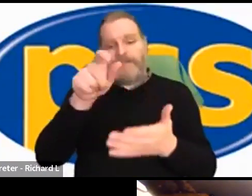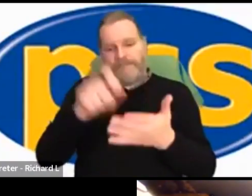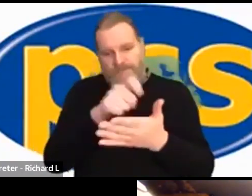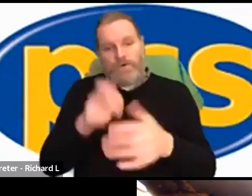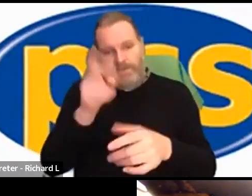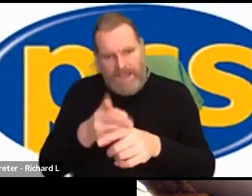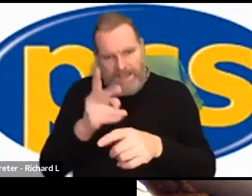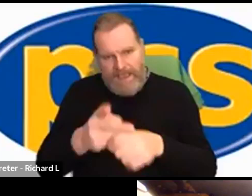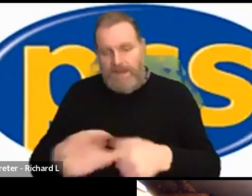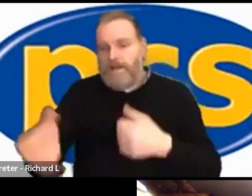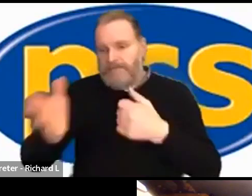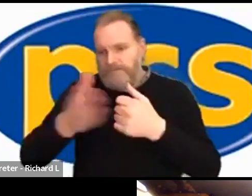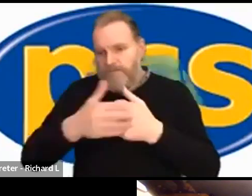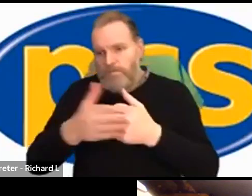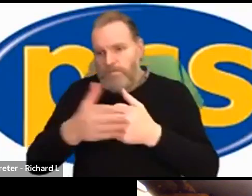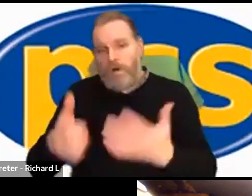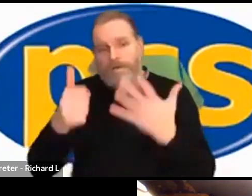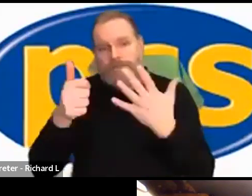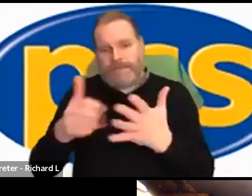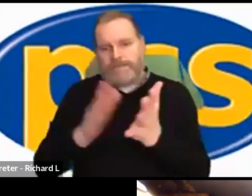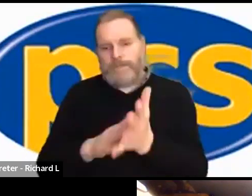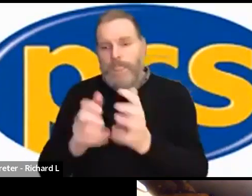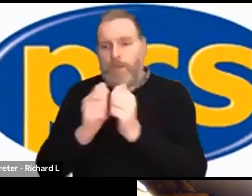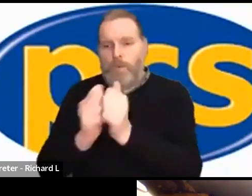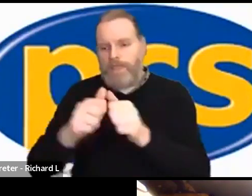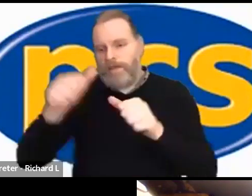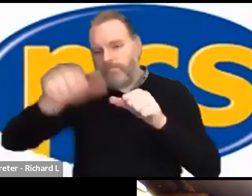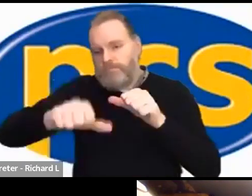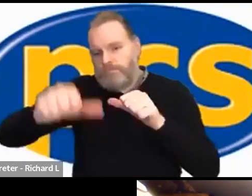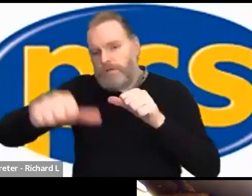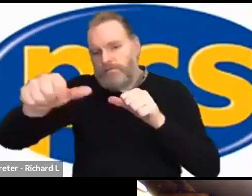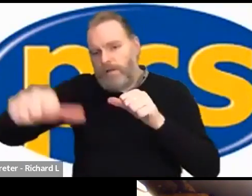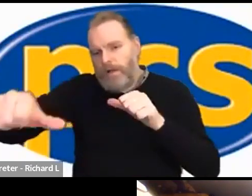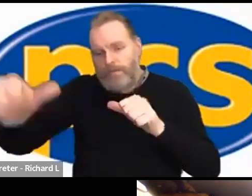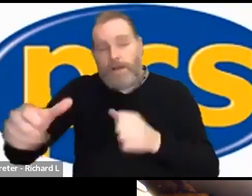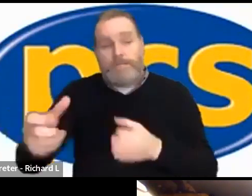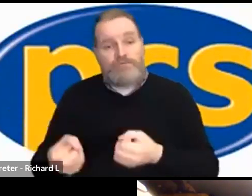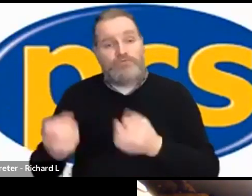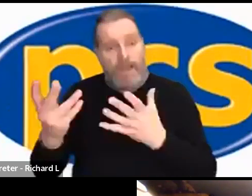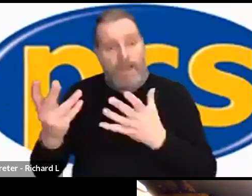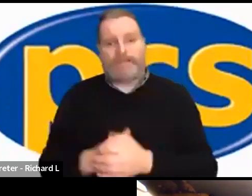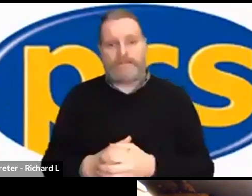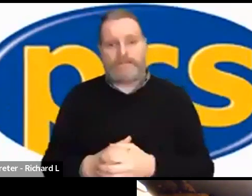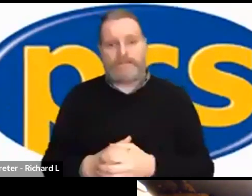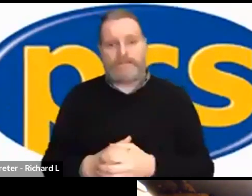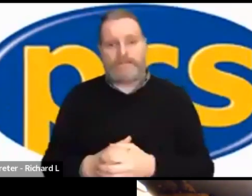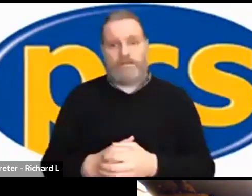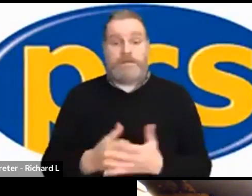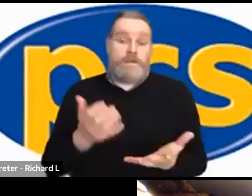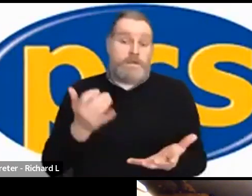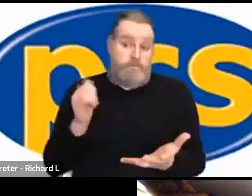can see we are planning for it. for all eventualities. I hope that actually, we tually we have made a real breakthrough way before then. e then, but if